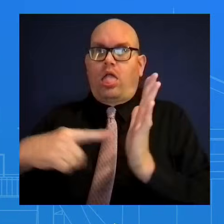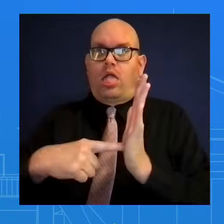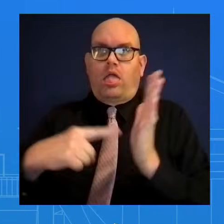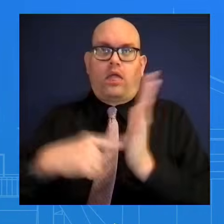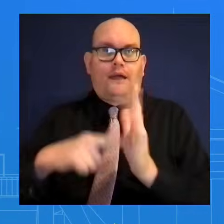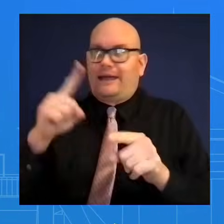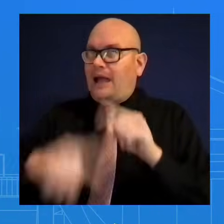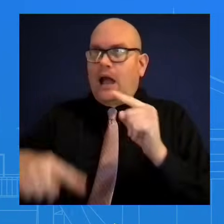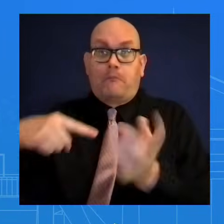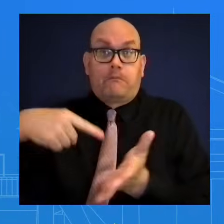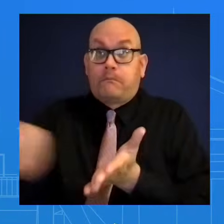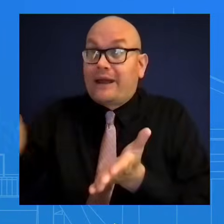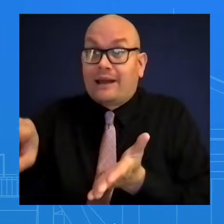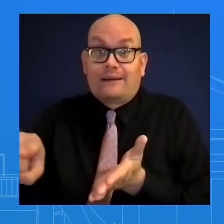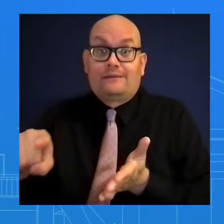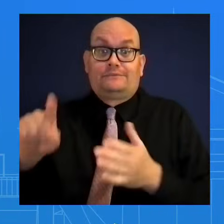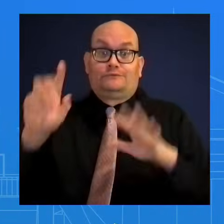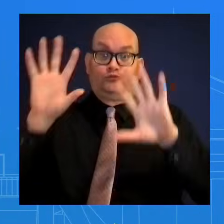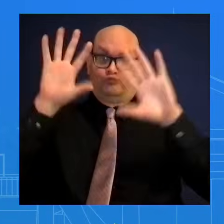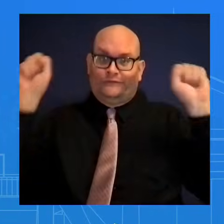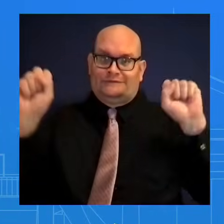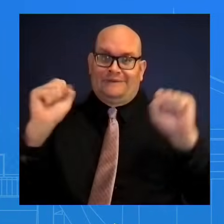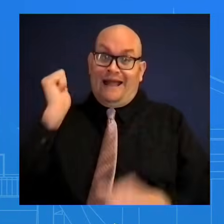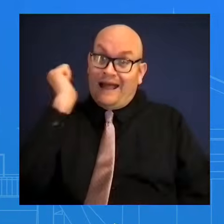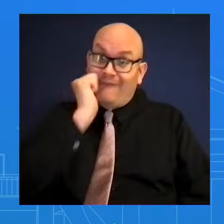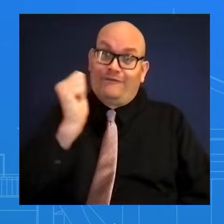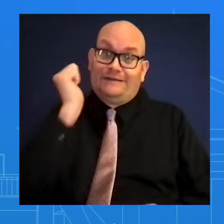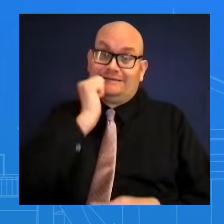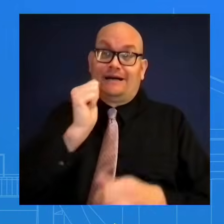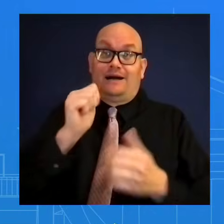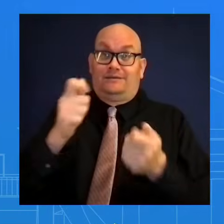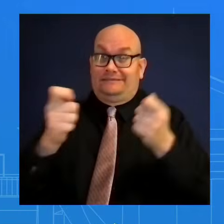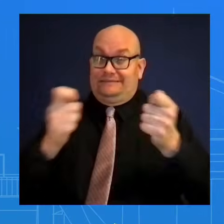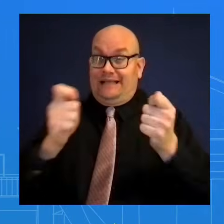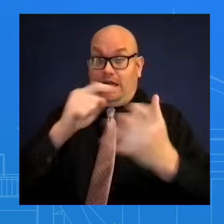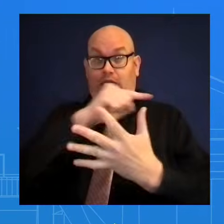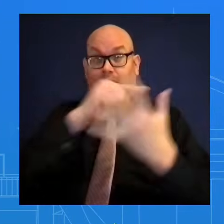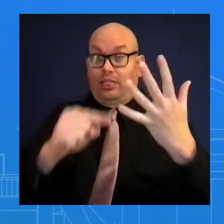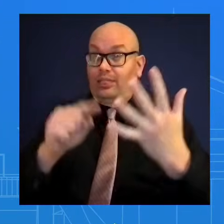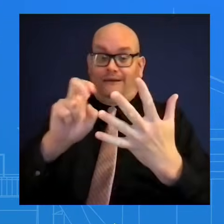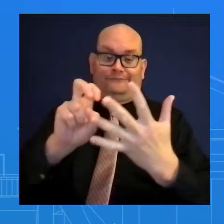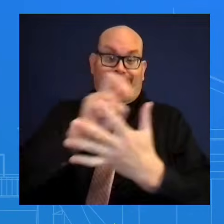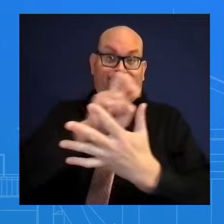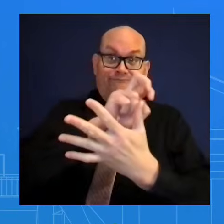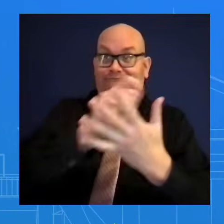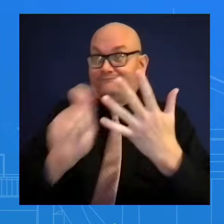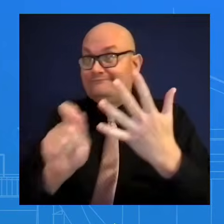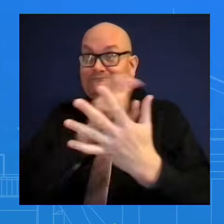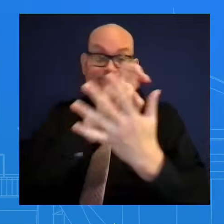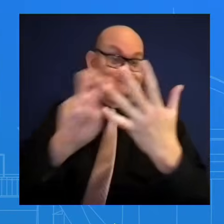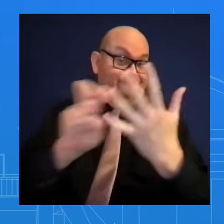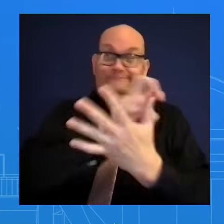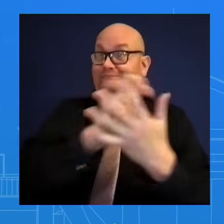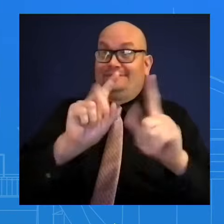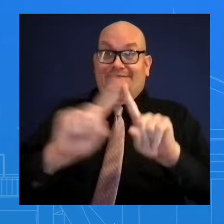has to deal with on a daily basis. The Press: And one more. Why hasn't TikTok been banned yet? Ms. Jean-Pierre: Look, as you know, there's a CFIUS review.